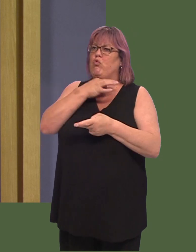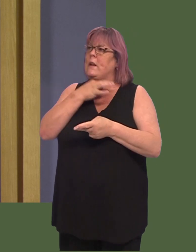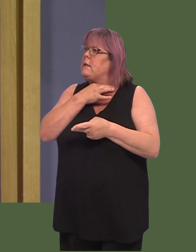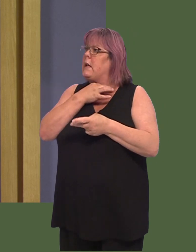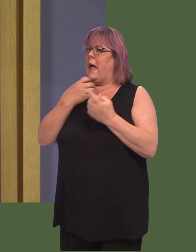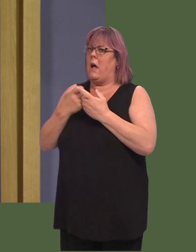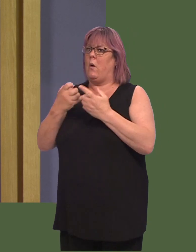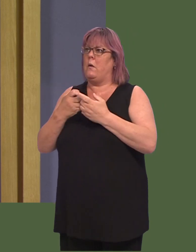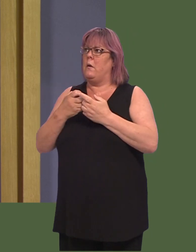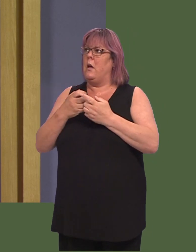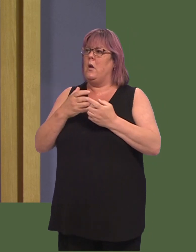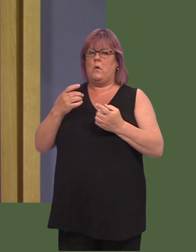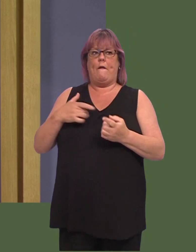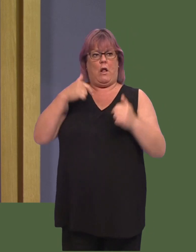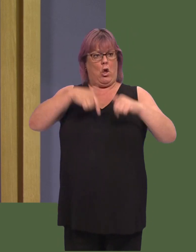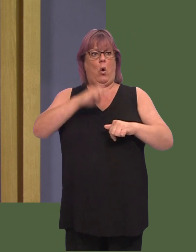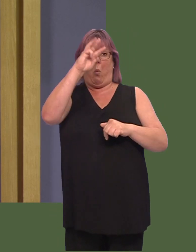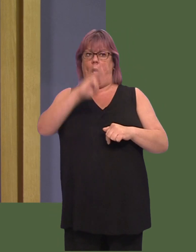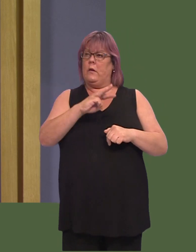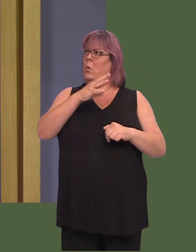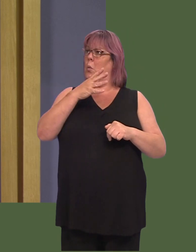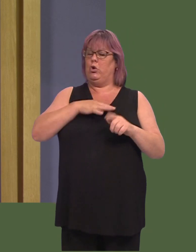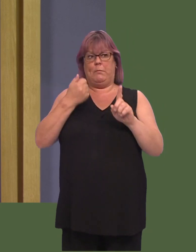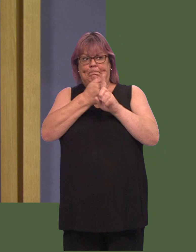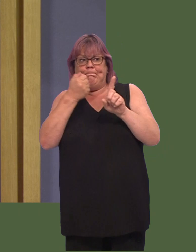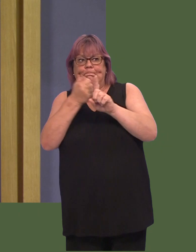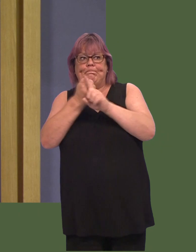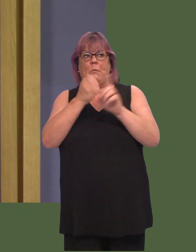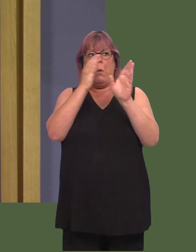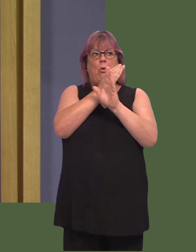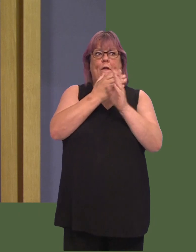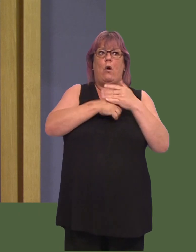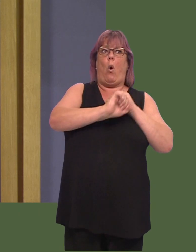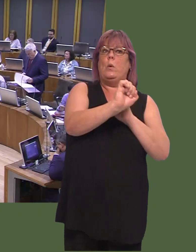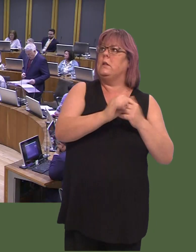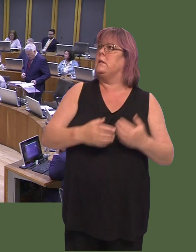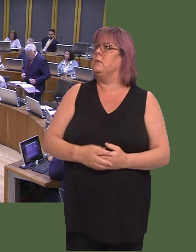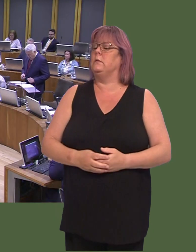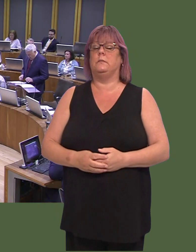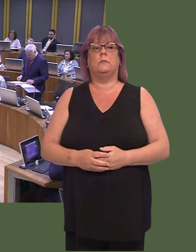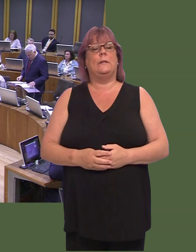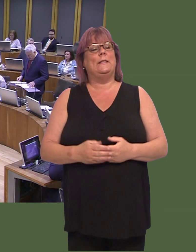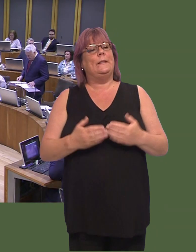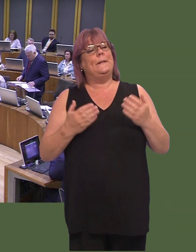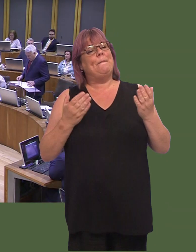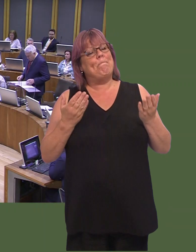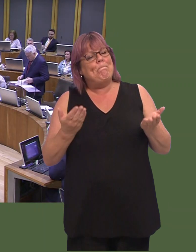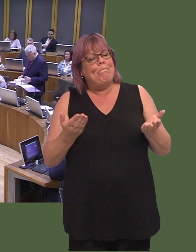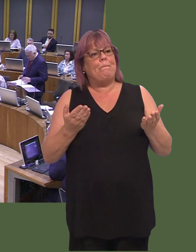here the same type of urgent action on the private cladding that I've seen elsewhere. Carwyn Jones AM: Well, no, that simply isn't correct.